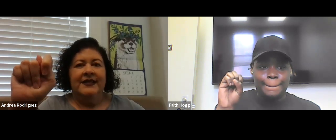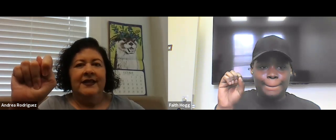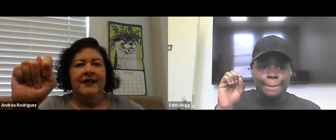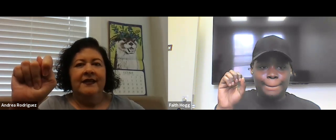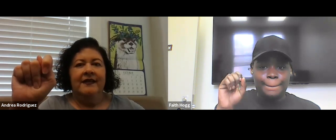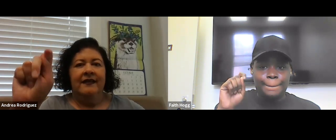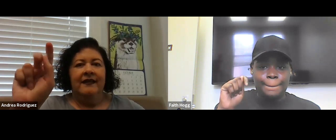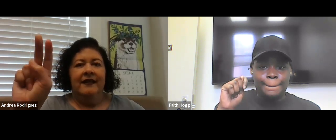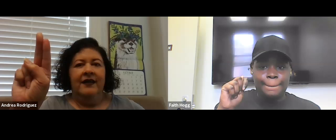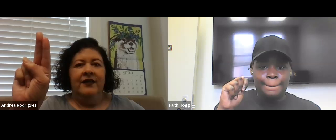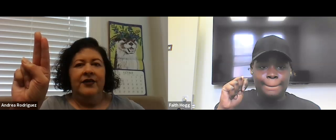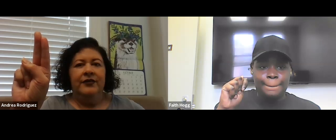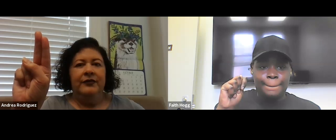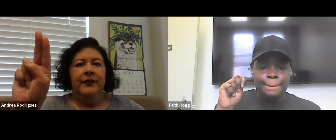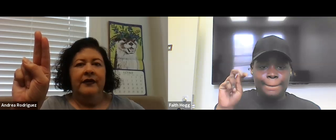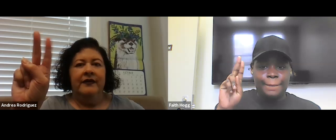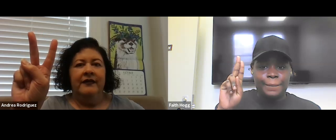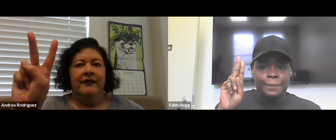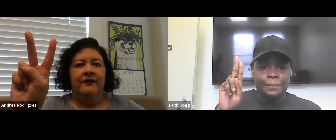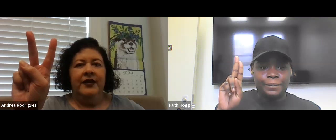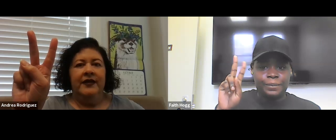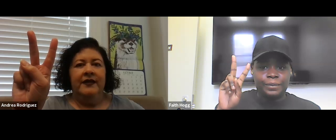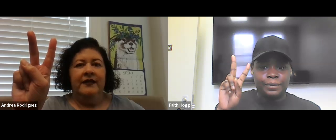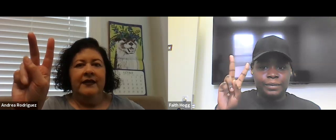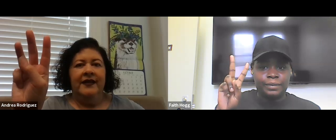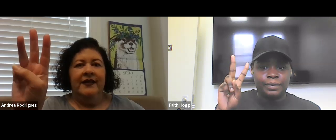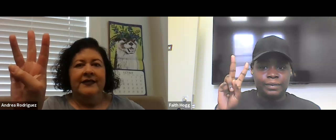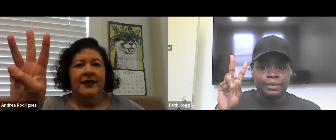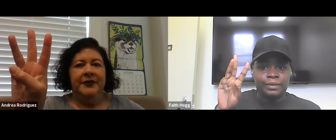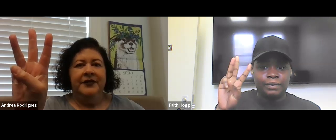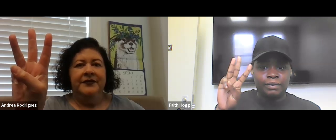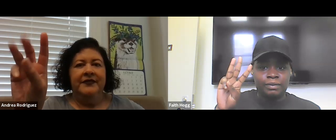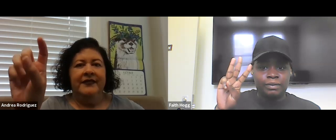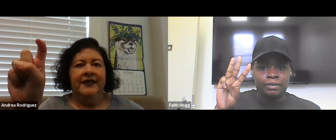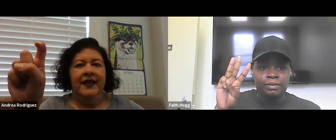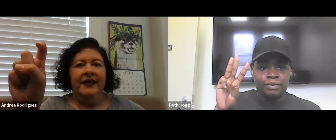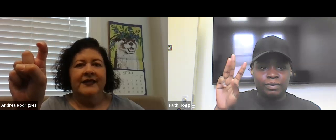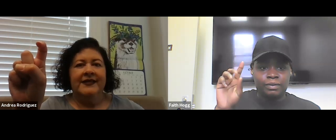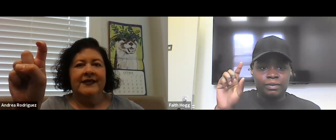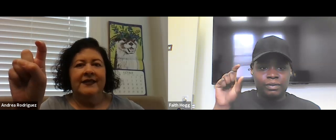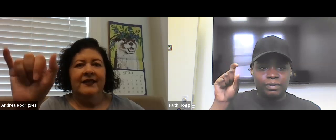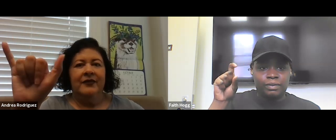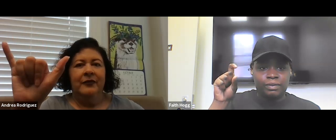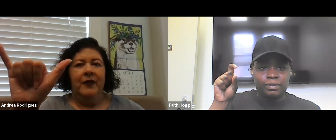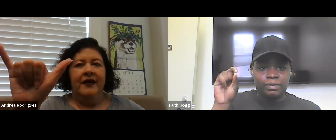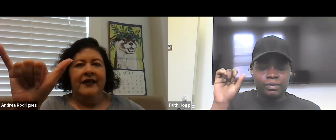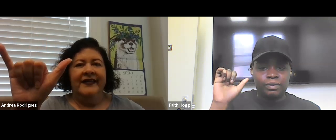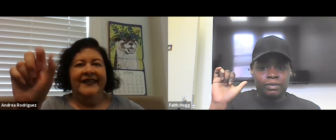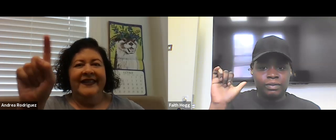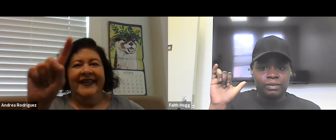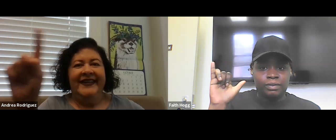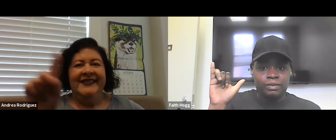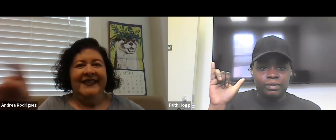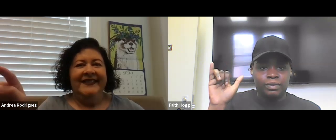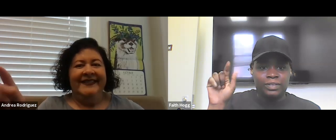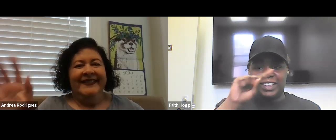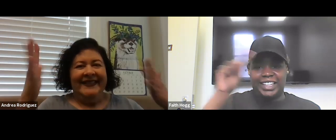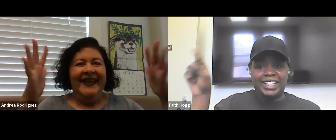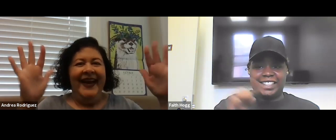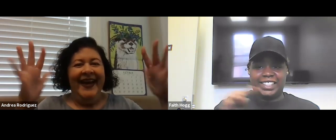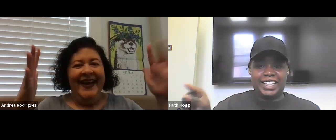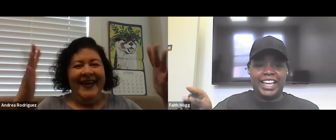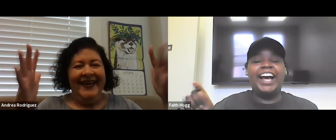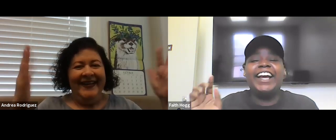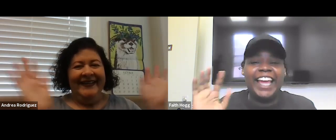T, U, V, W, X, Y, and Z. Yay!